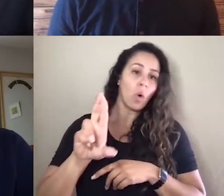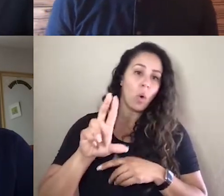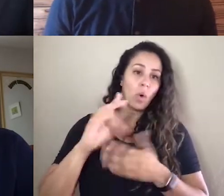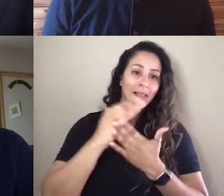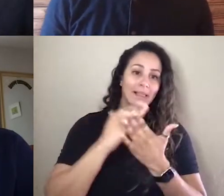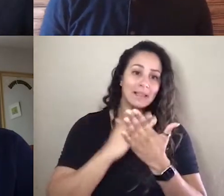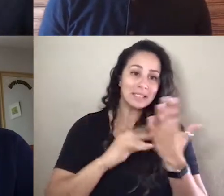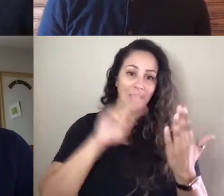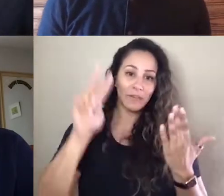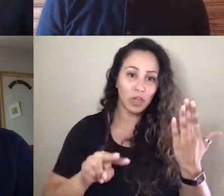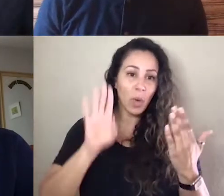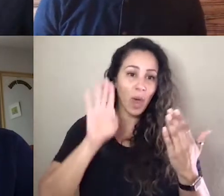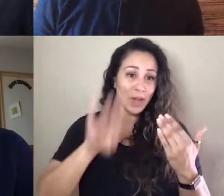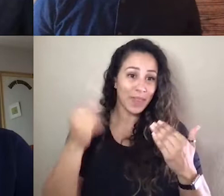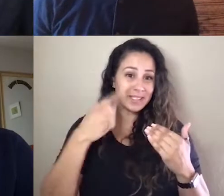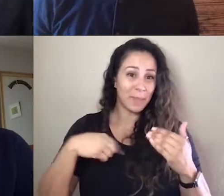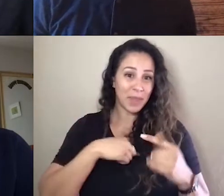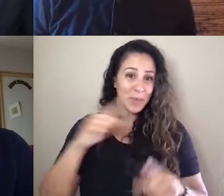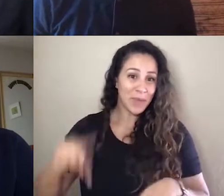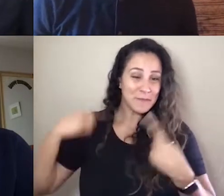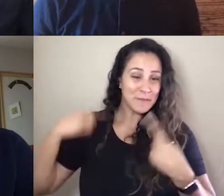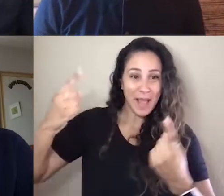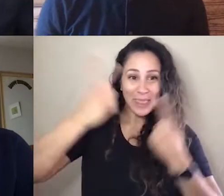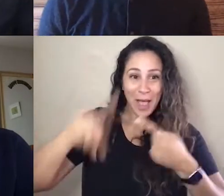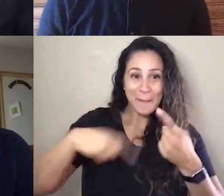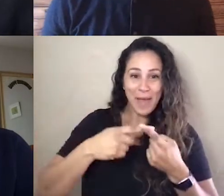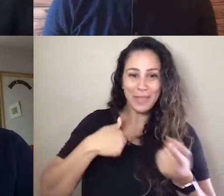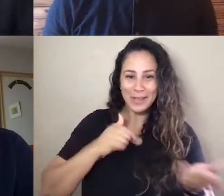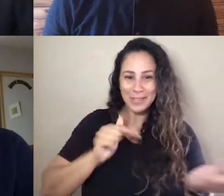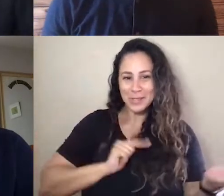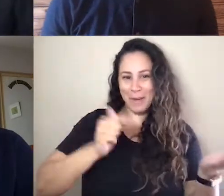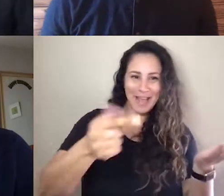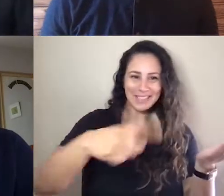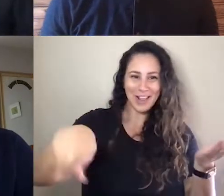PASS THAT ALONG TO YOU ALL.